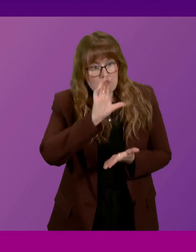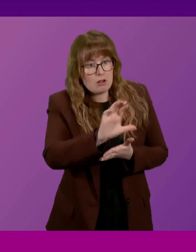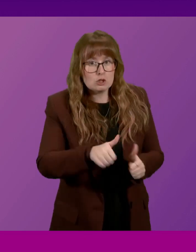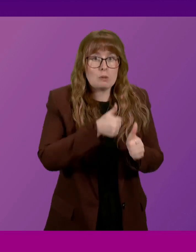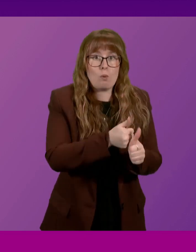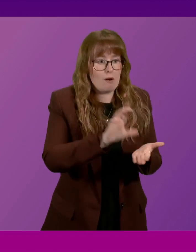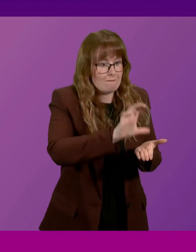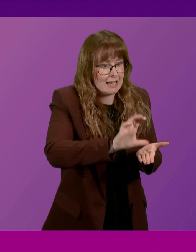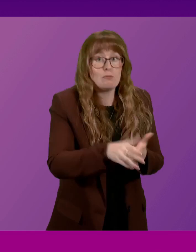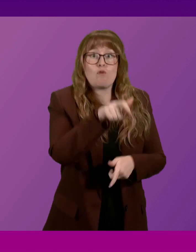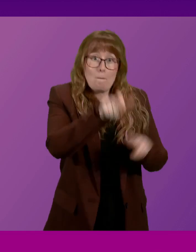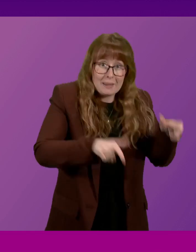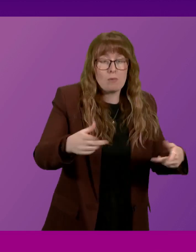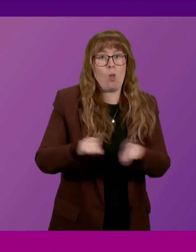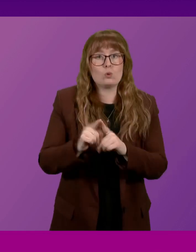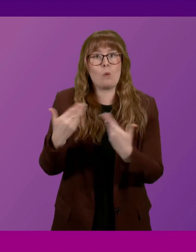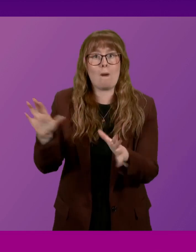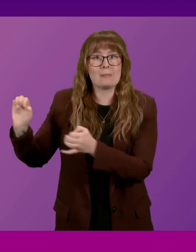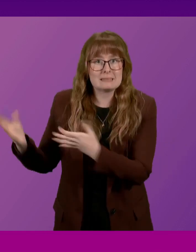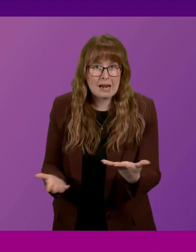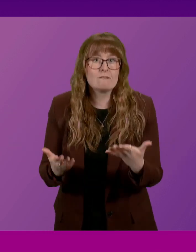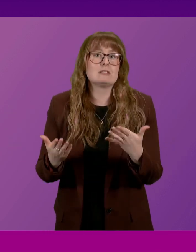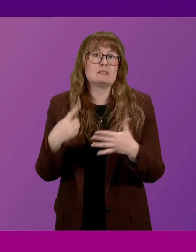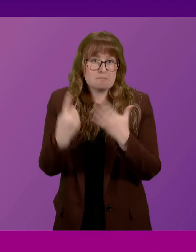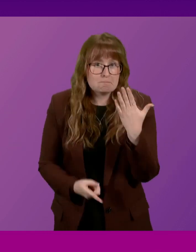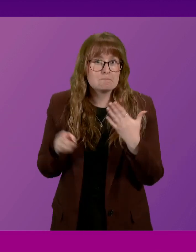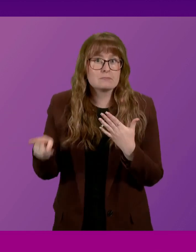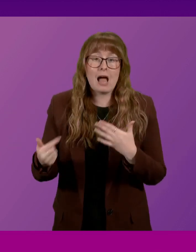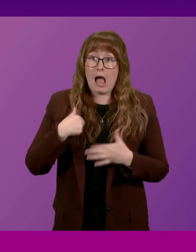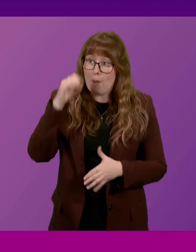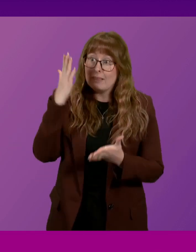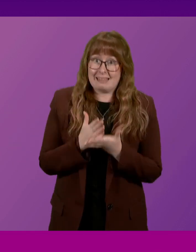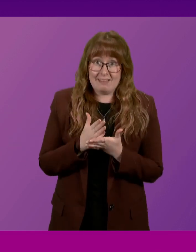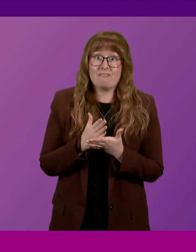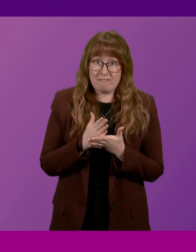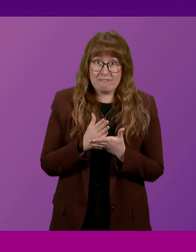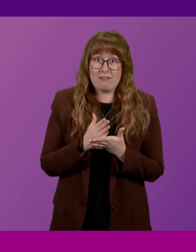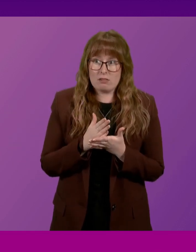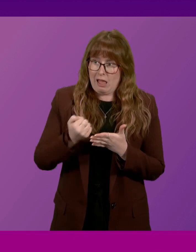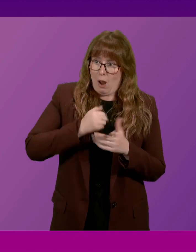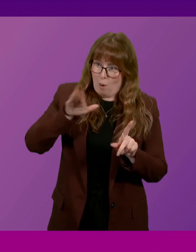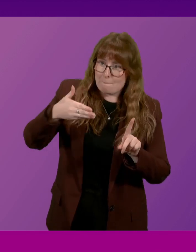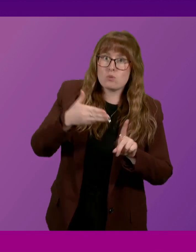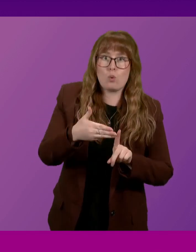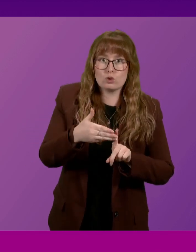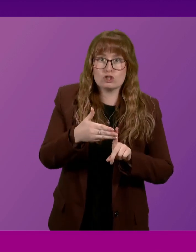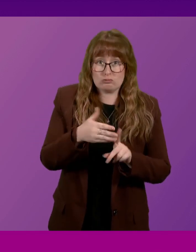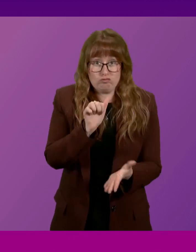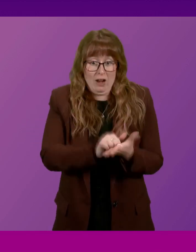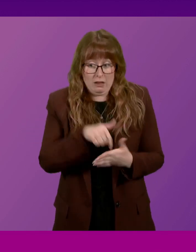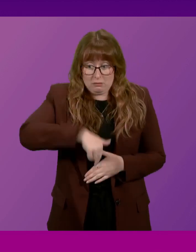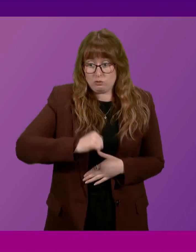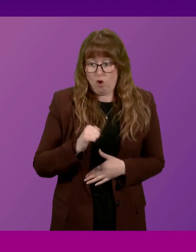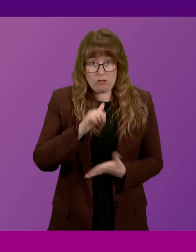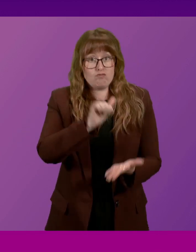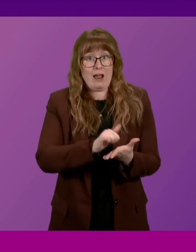people and public services. Part of the correct approach in Scotland is to ensure that we raise